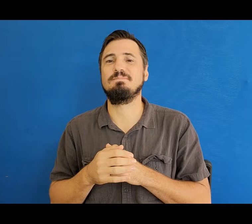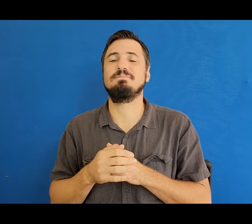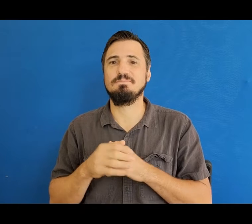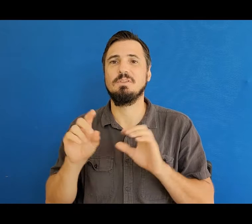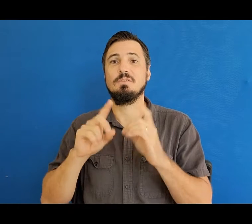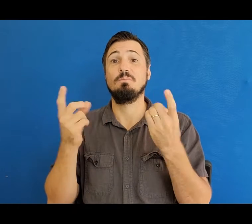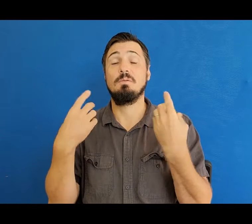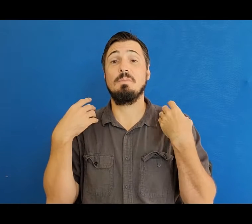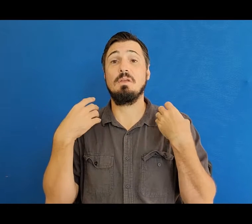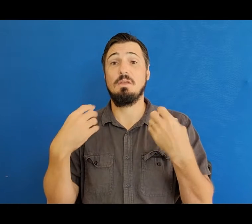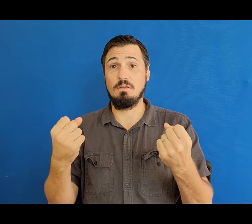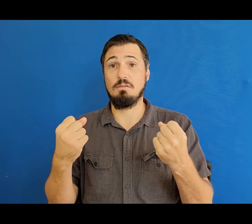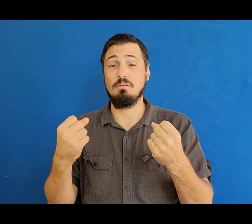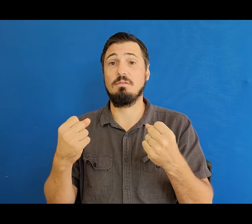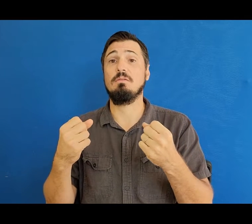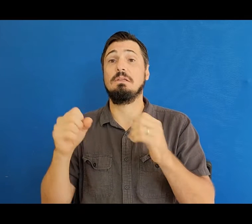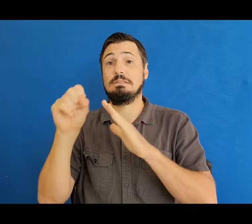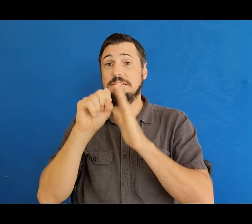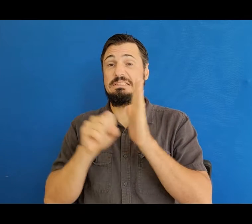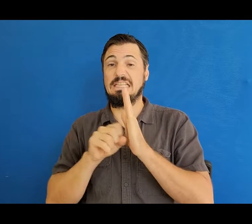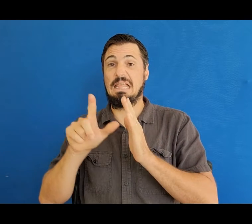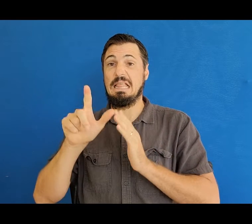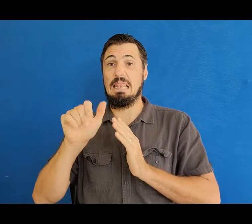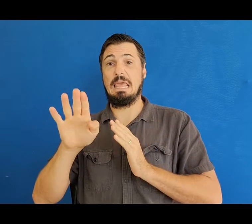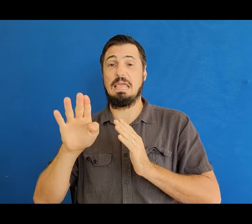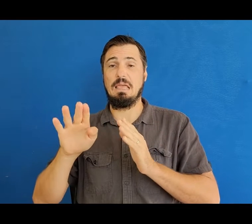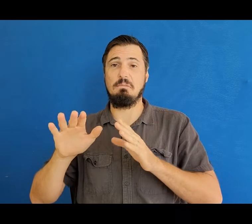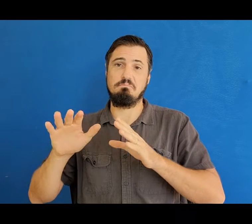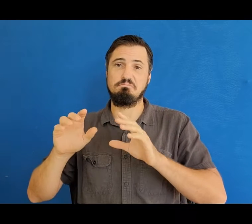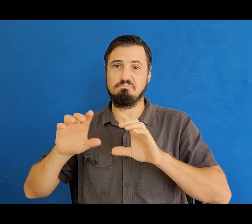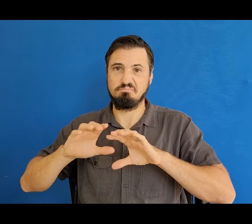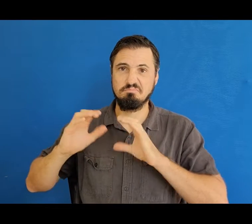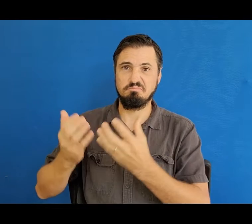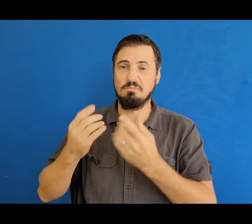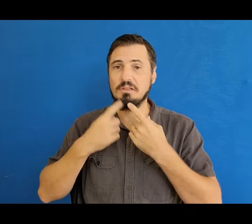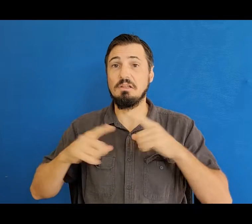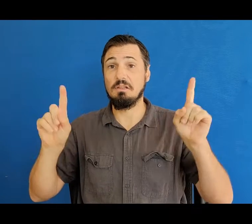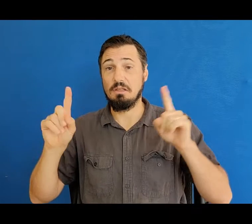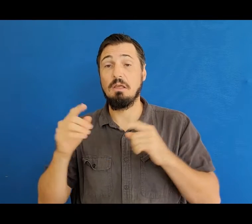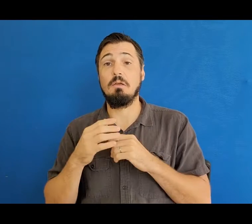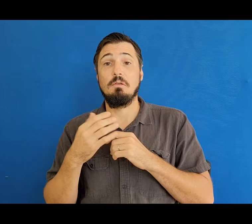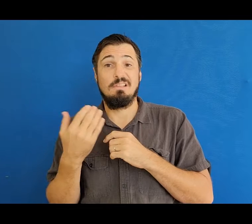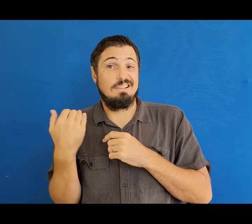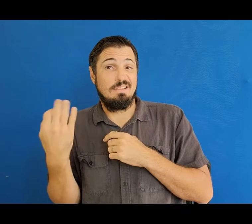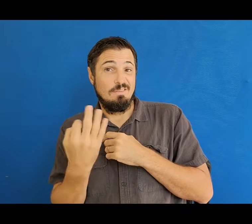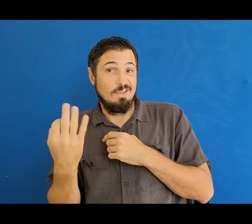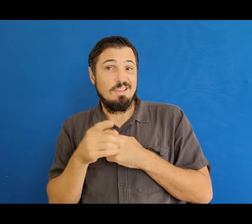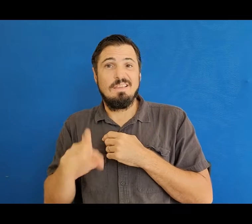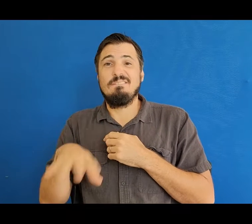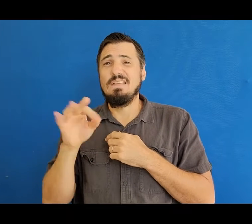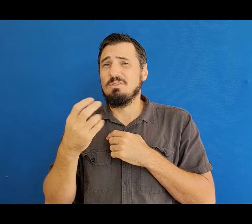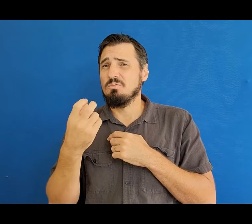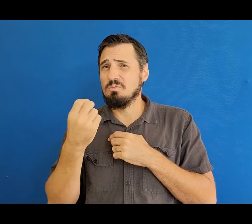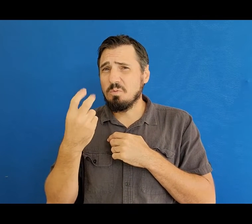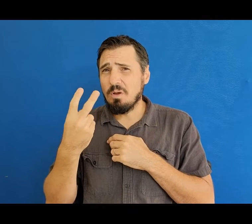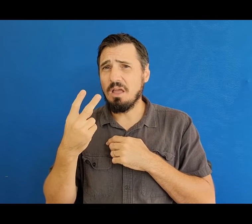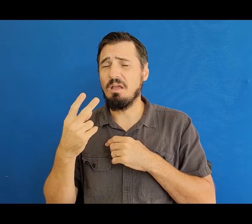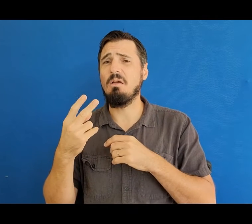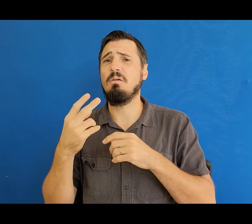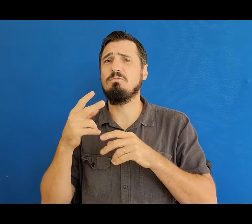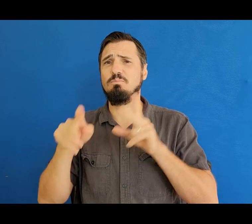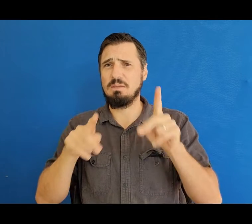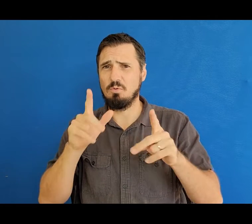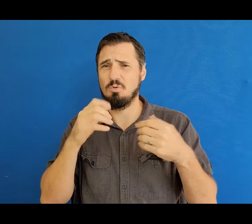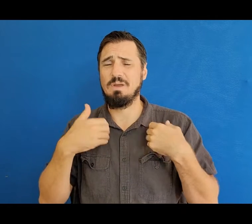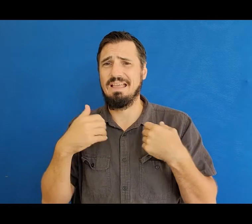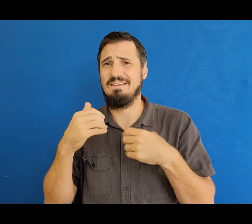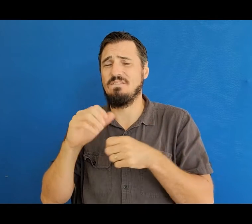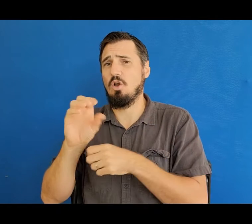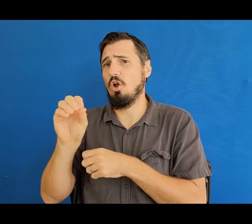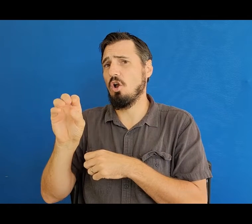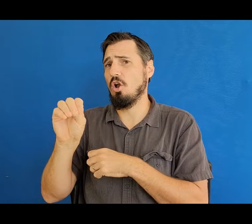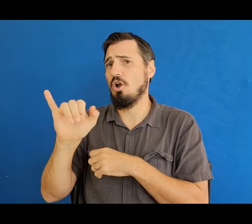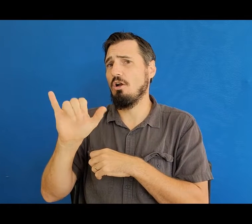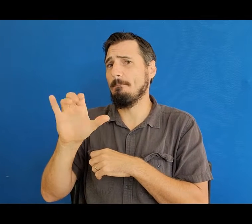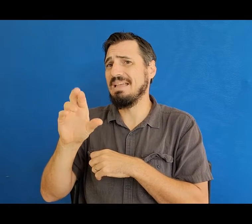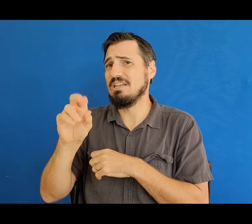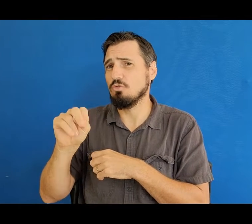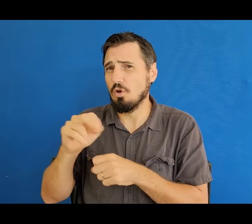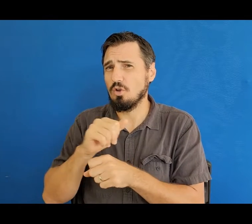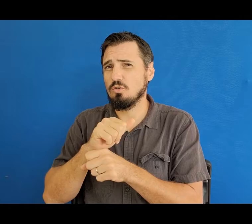The Department of Health’s State Laboratories Division announced on Friday that they have detected 12 cases of the Omicron variant on O‘ahu